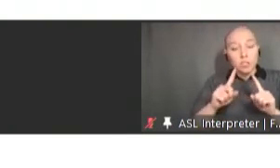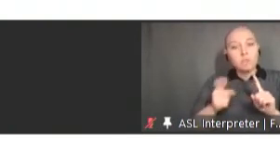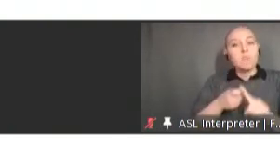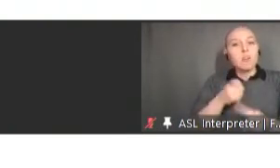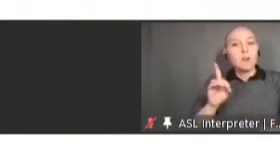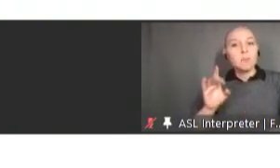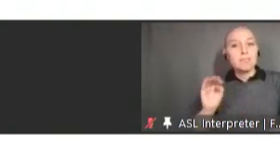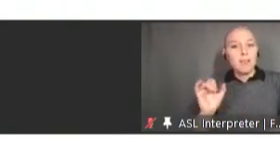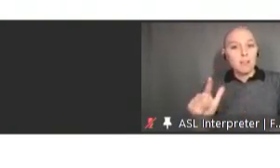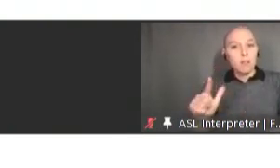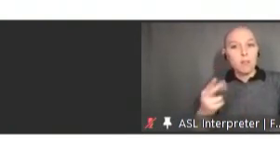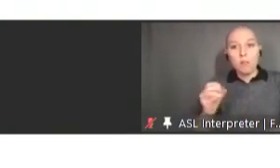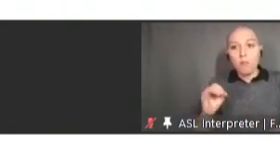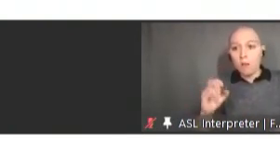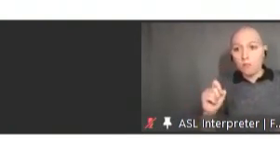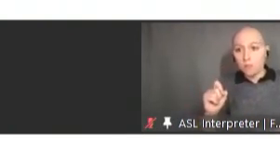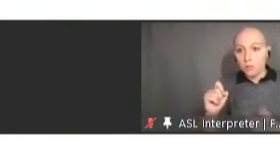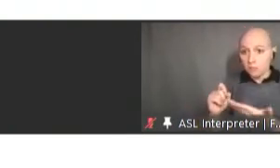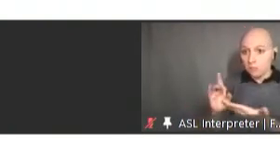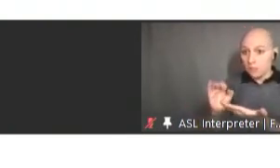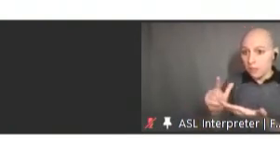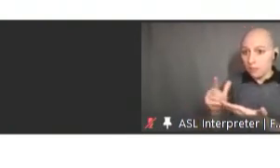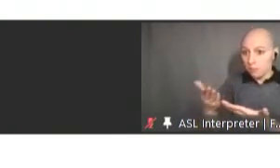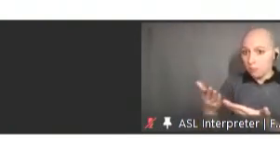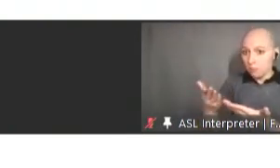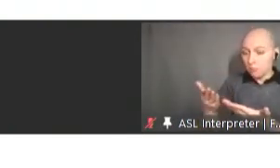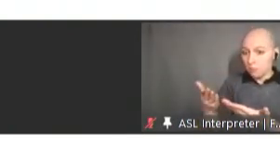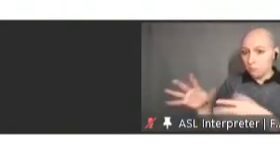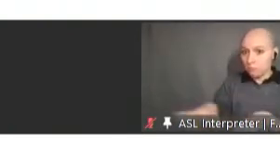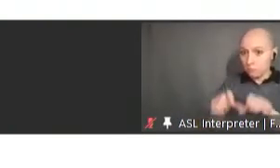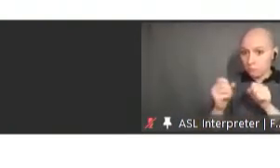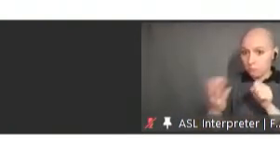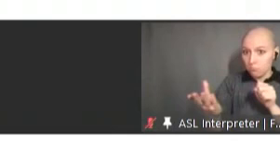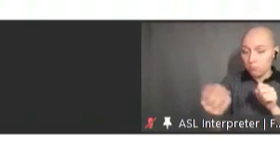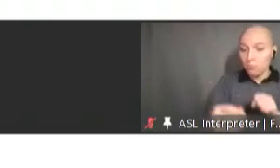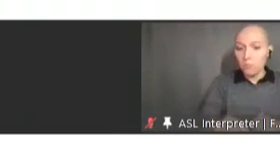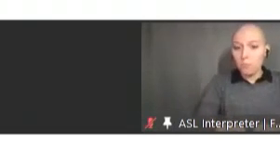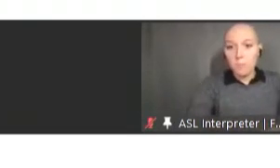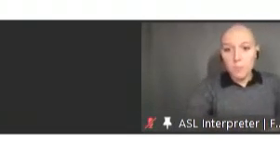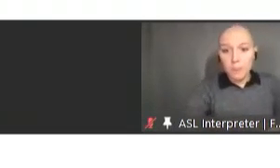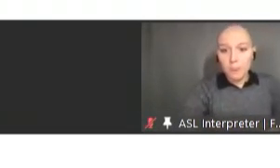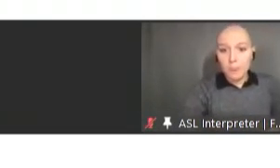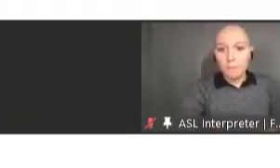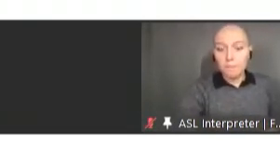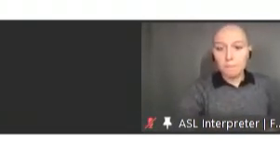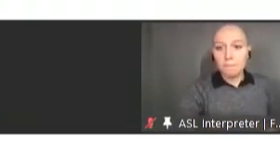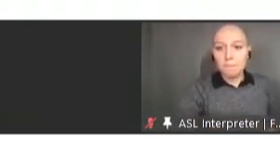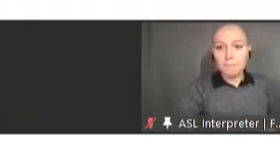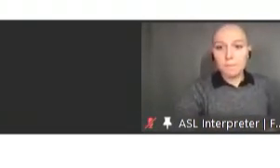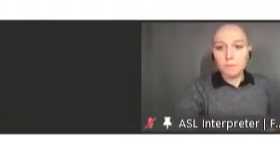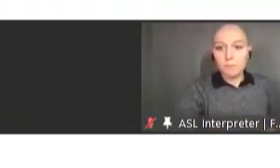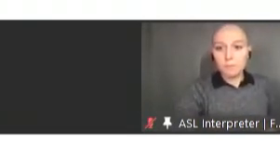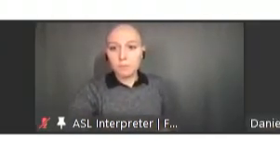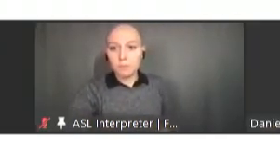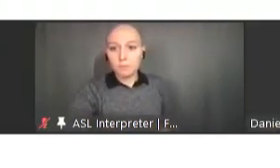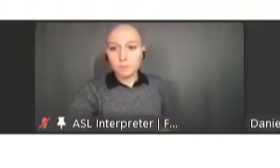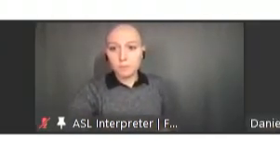Daniel, do you want to pick the floor? Daniel Hoft: